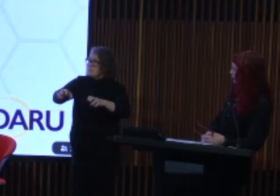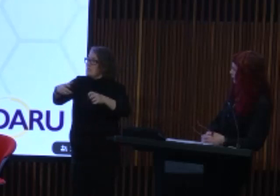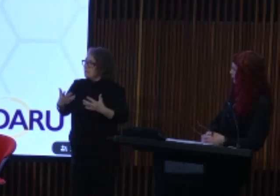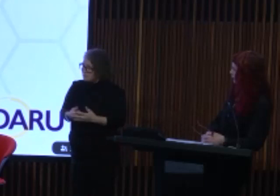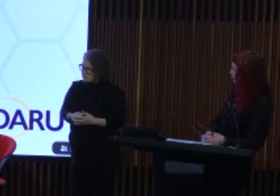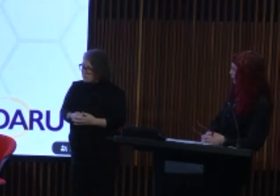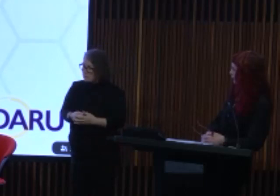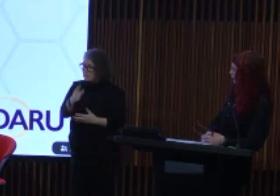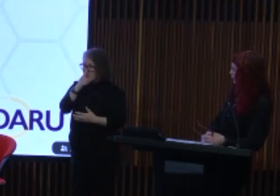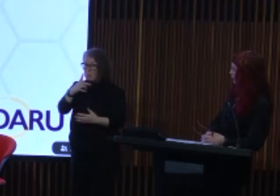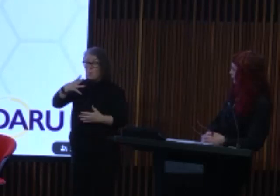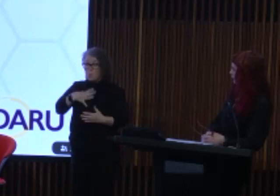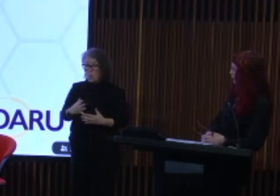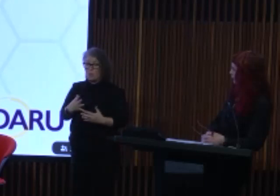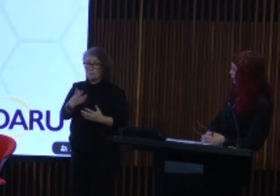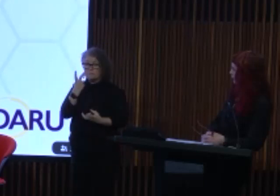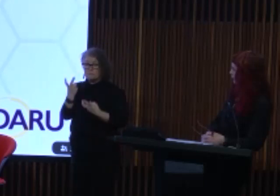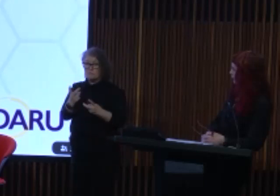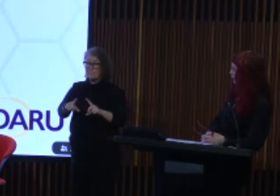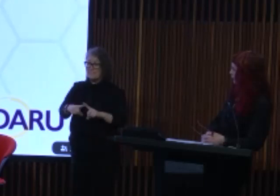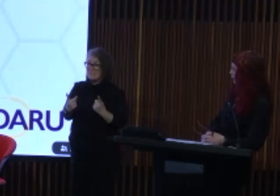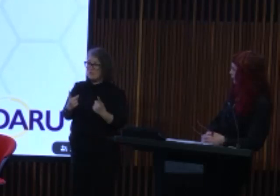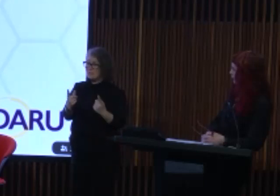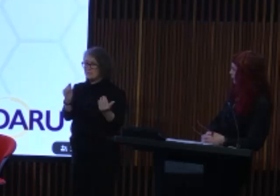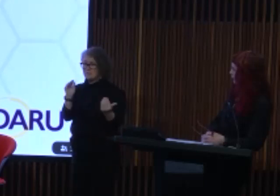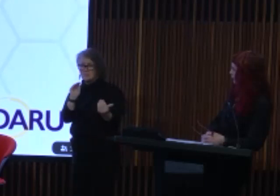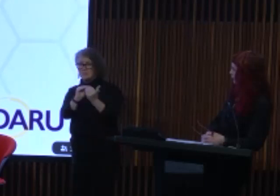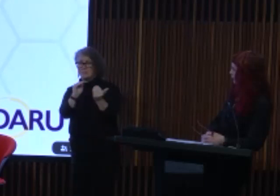are looking for difference as opposed to looking for common ground, and nothing's ever gonna